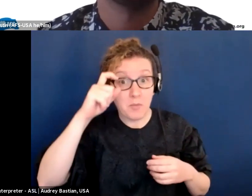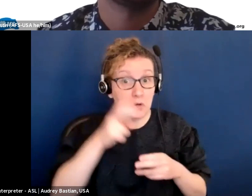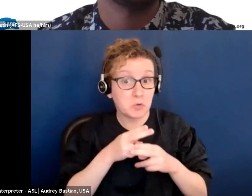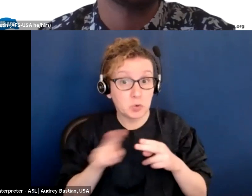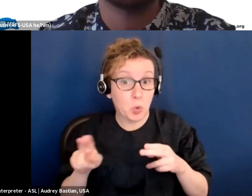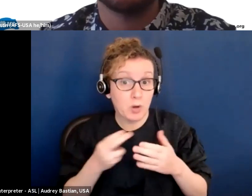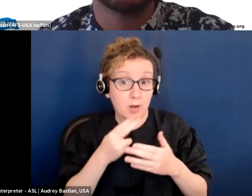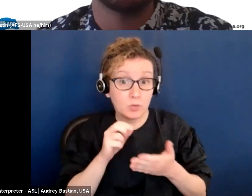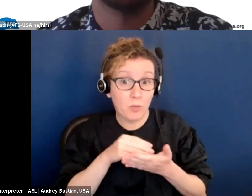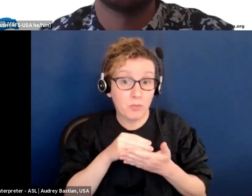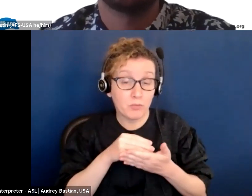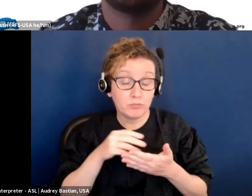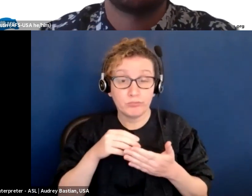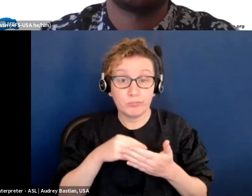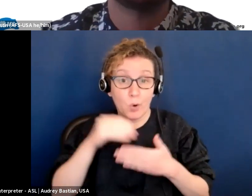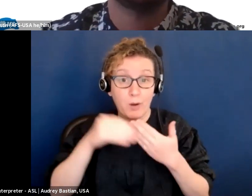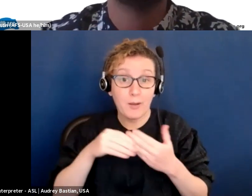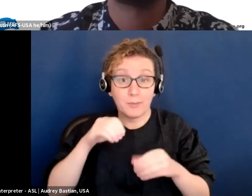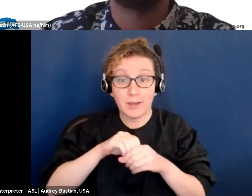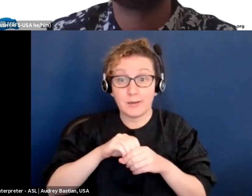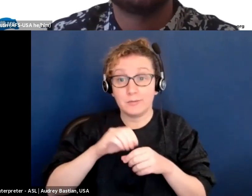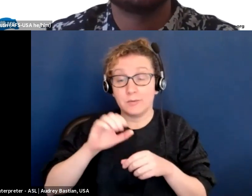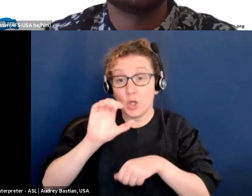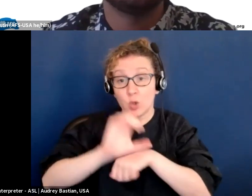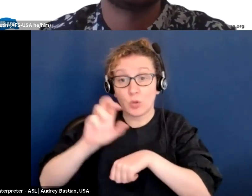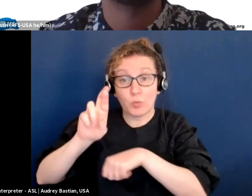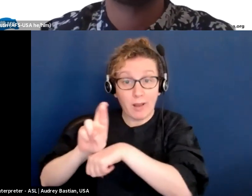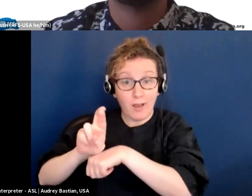in Costa Rica. We do have some experience of sending students